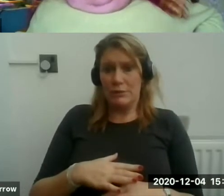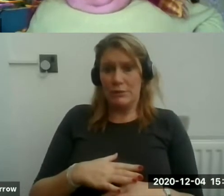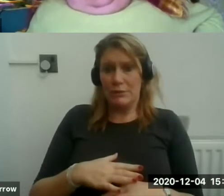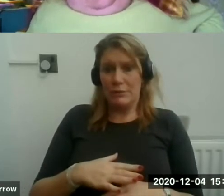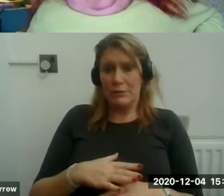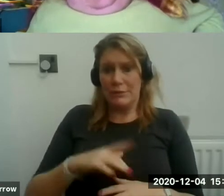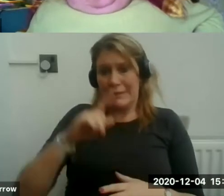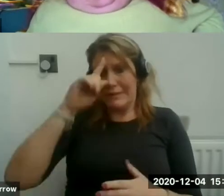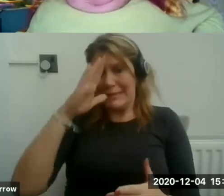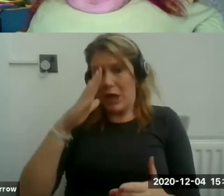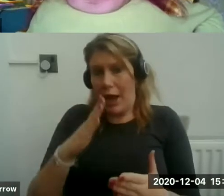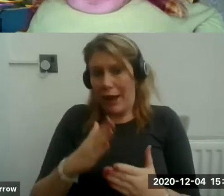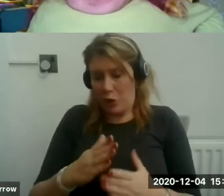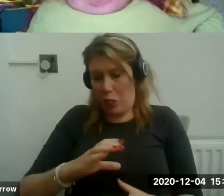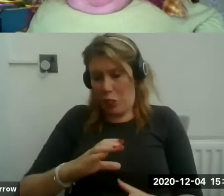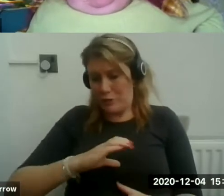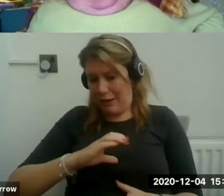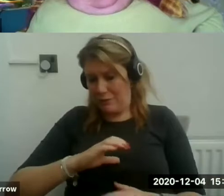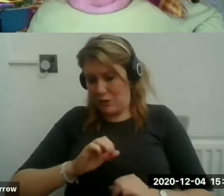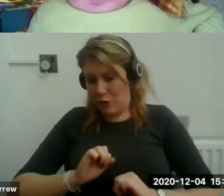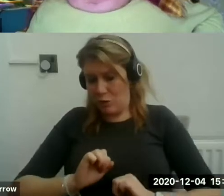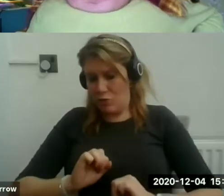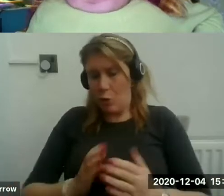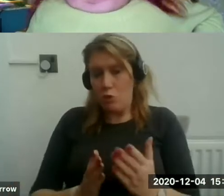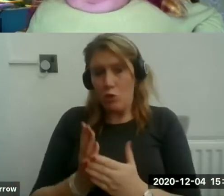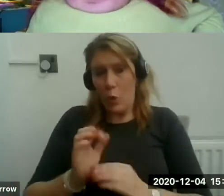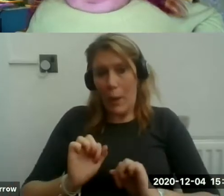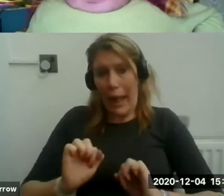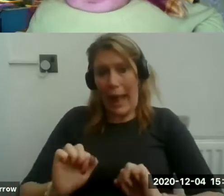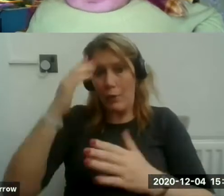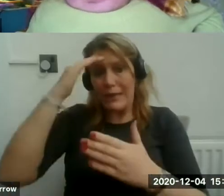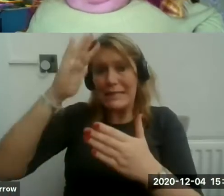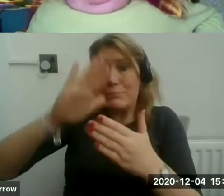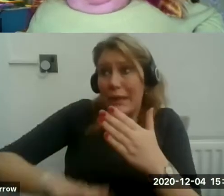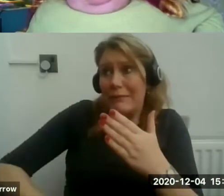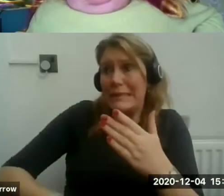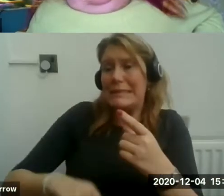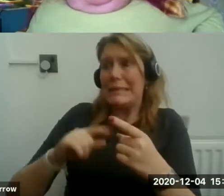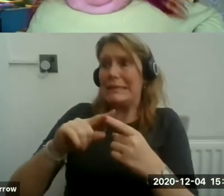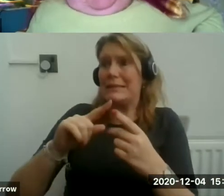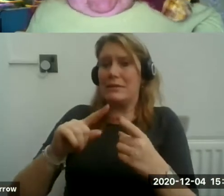experiences, from our or experiences of